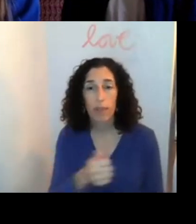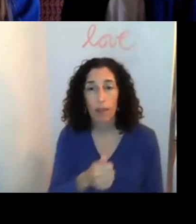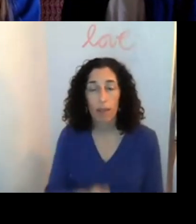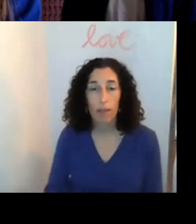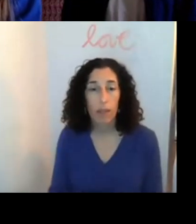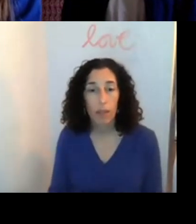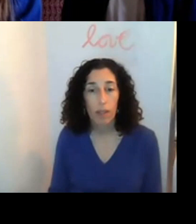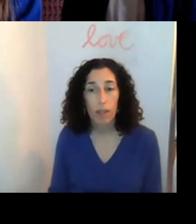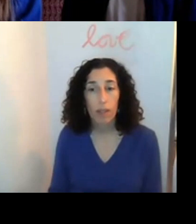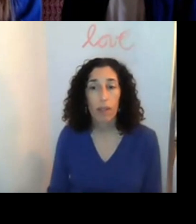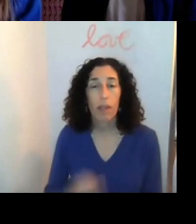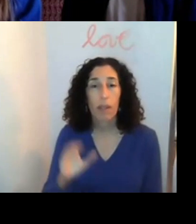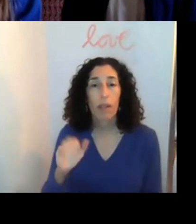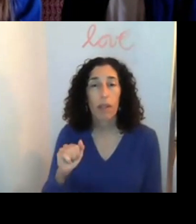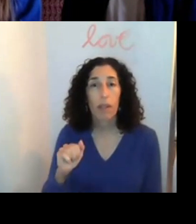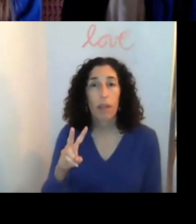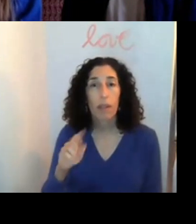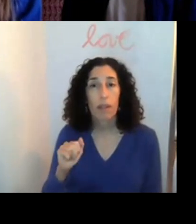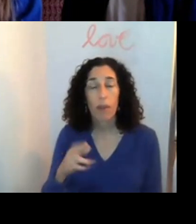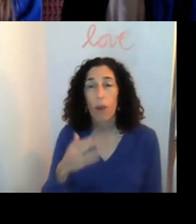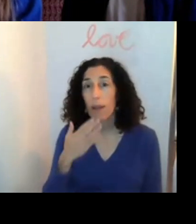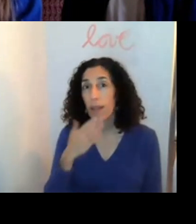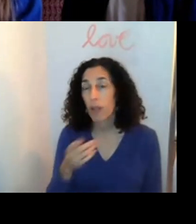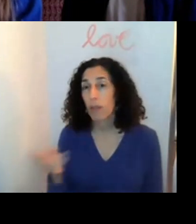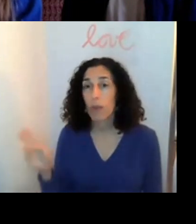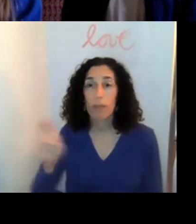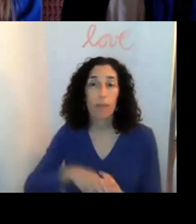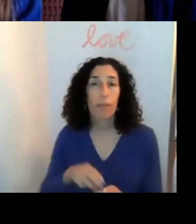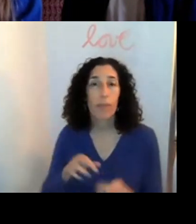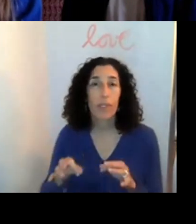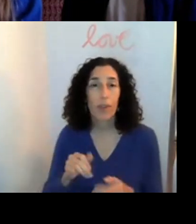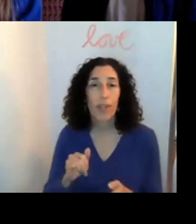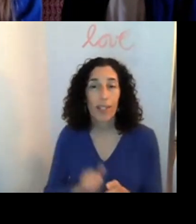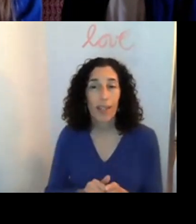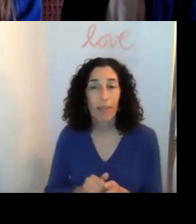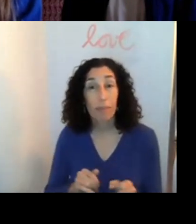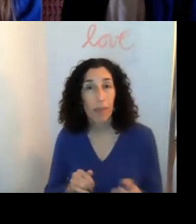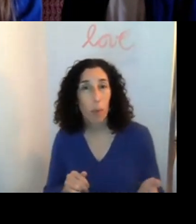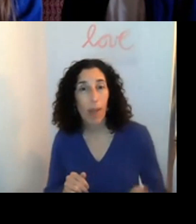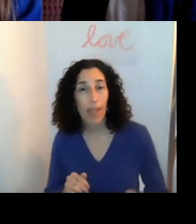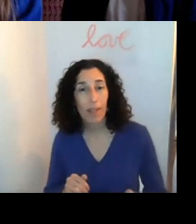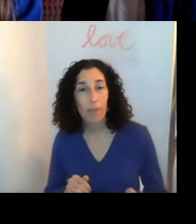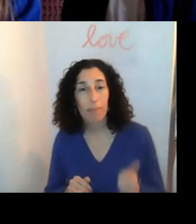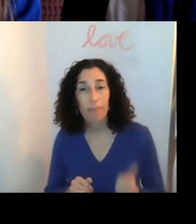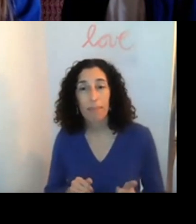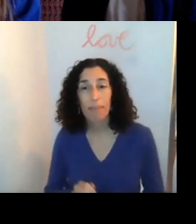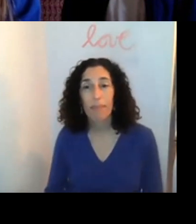multi-colored flower icons seem to follow them. And so, we kind of wanted to bring some